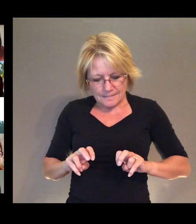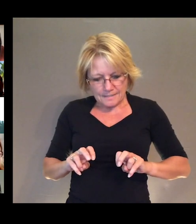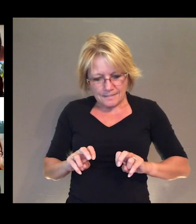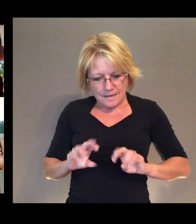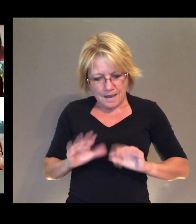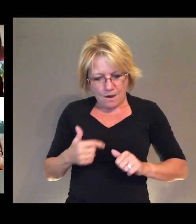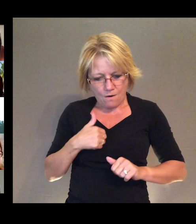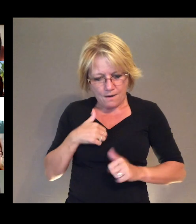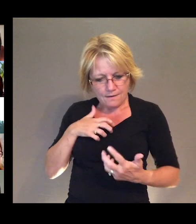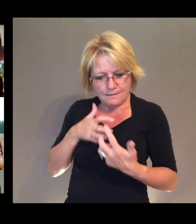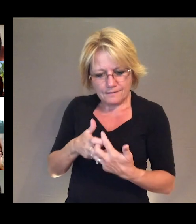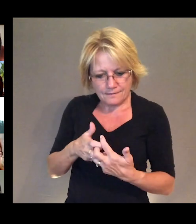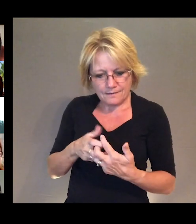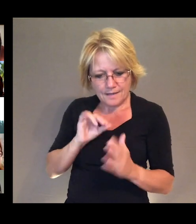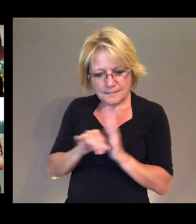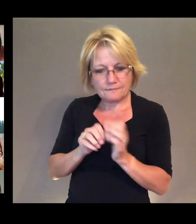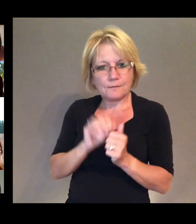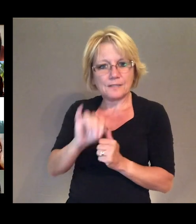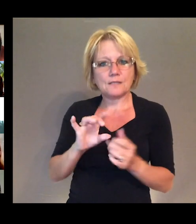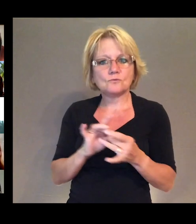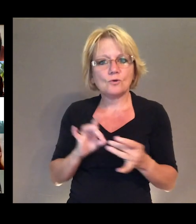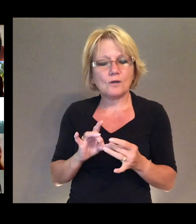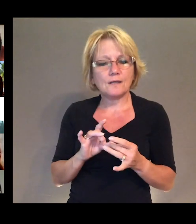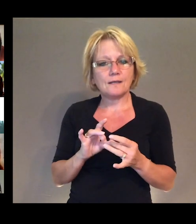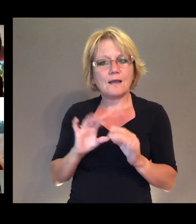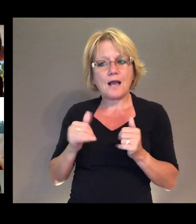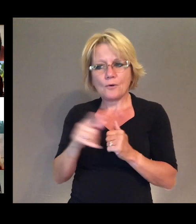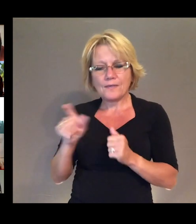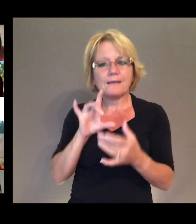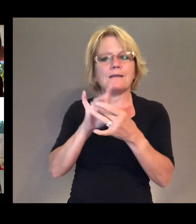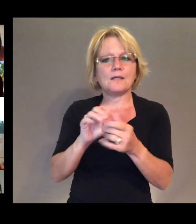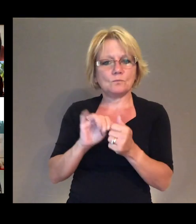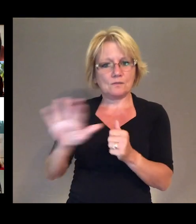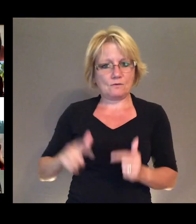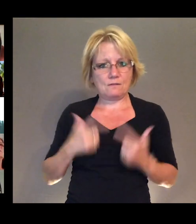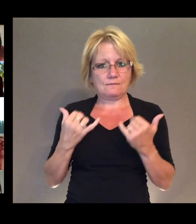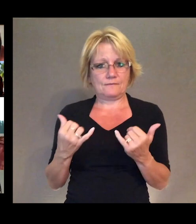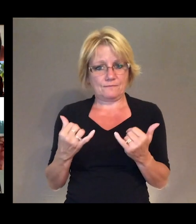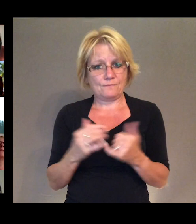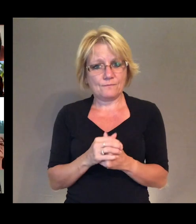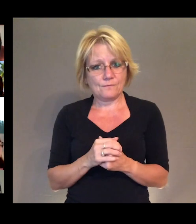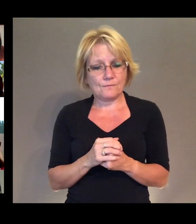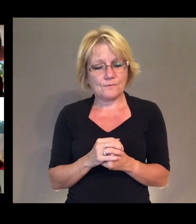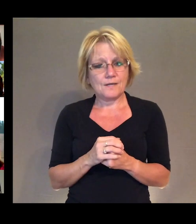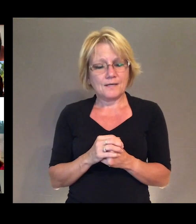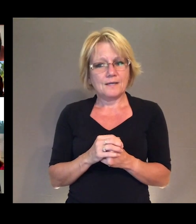and be able to make a connection to their life today because of the struggle is real.